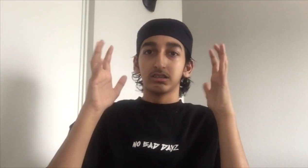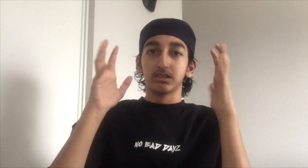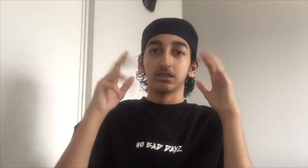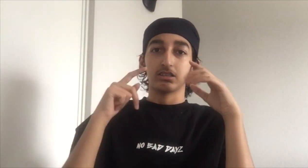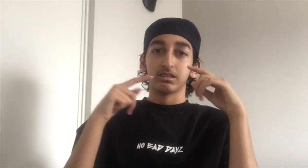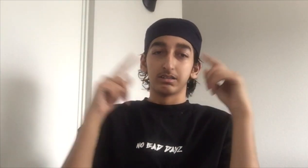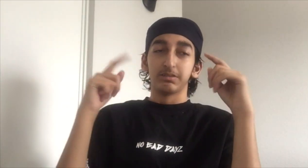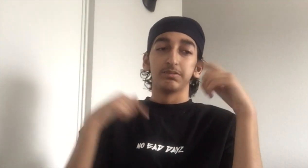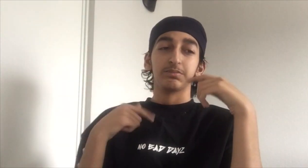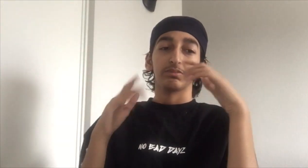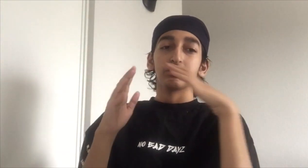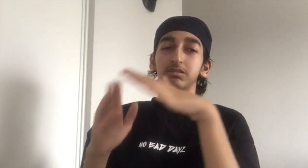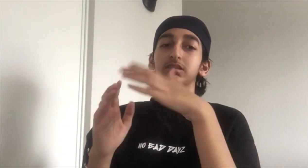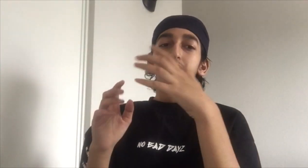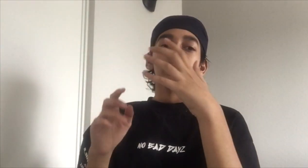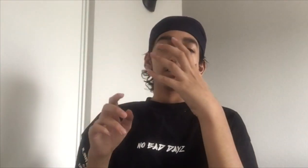Or a basketball player.